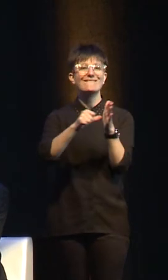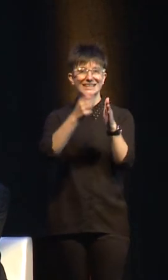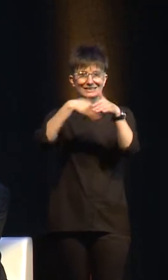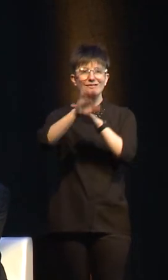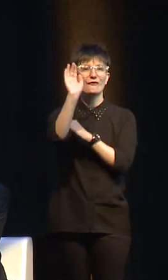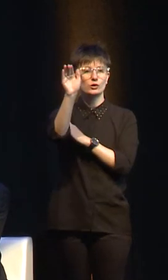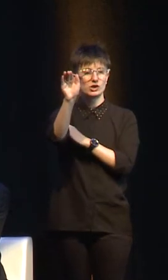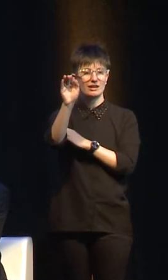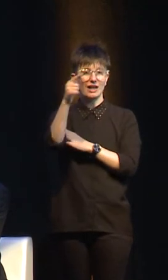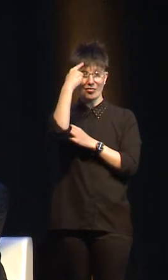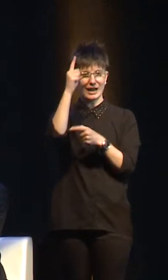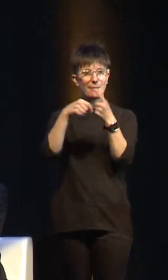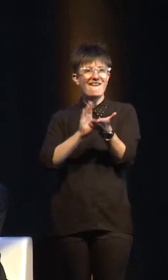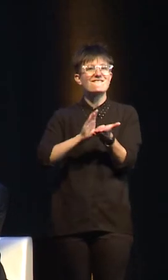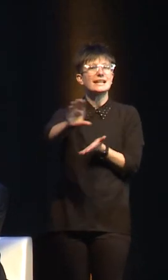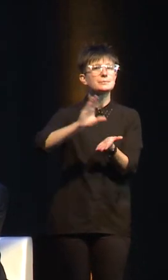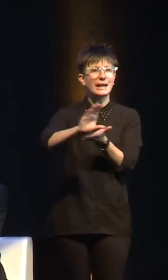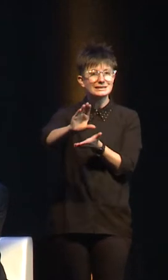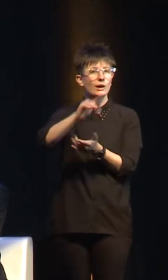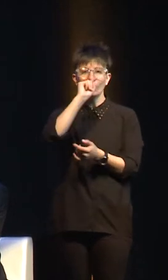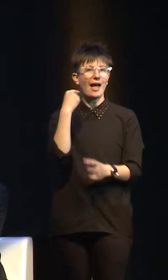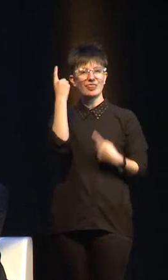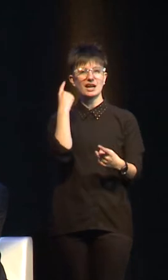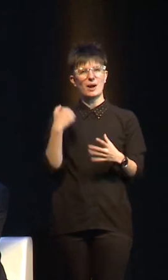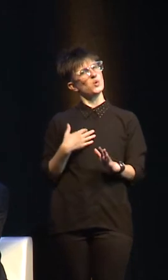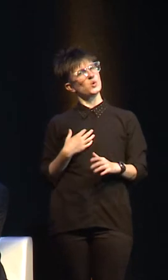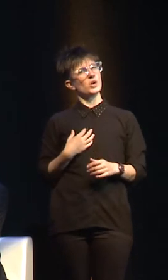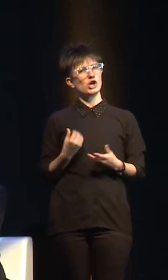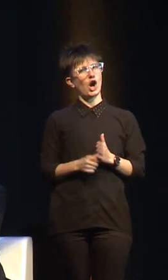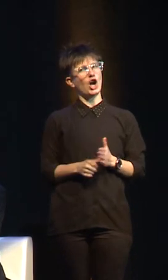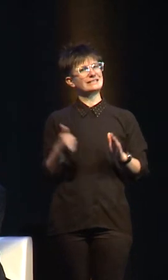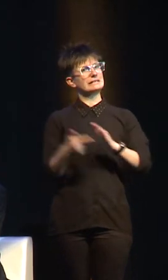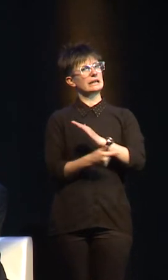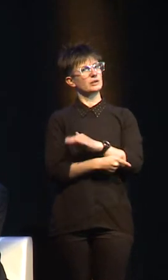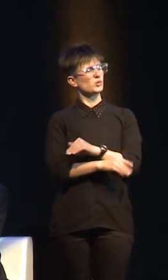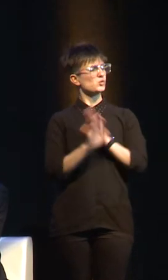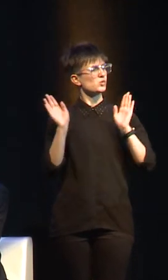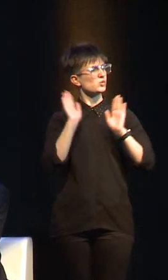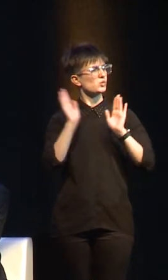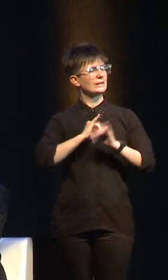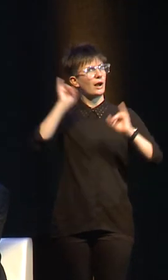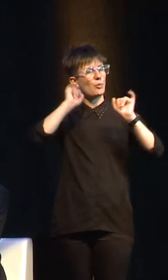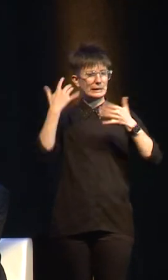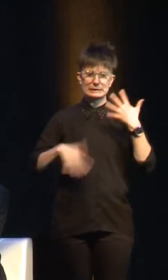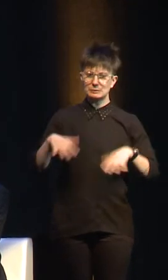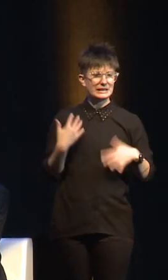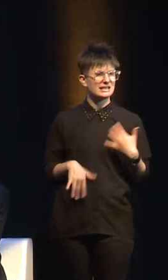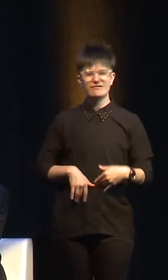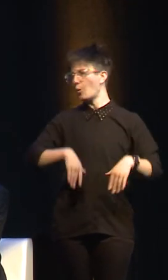Because the more we treat it as you know, a phenomenally expensive sunk cos. We will